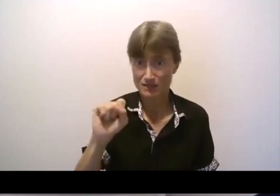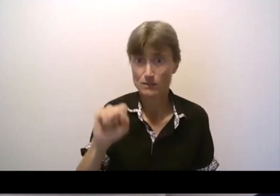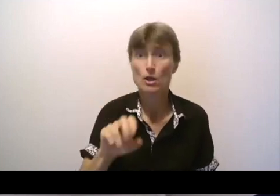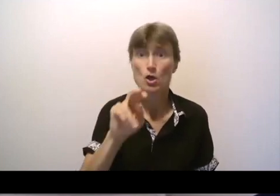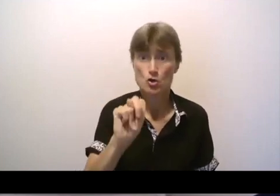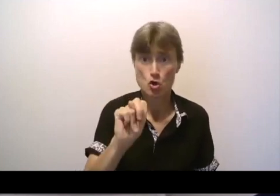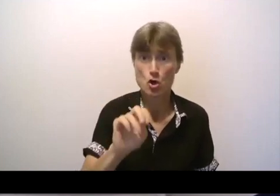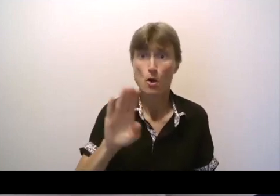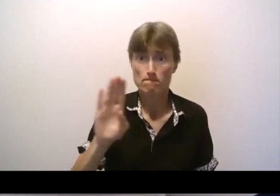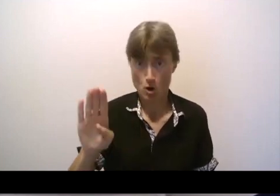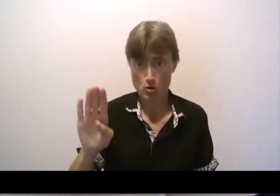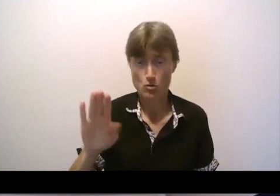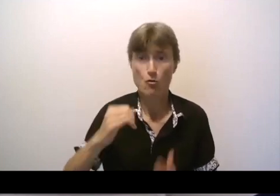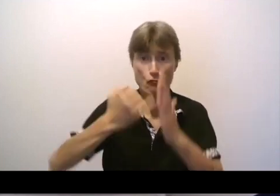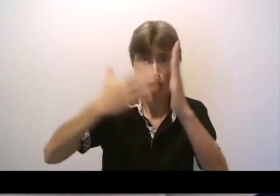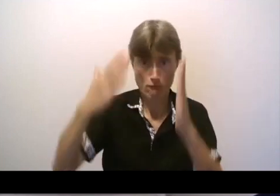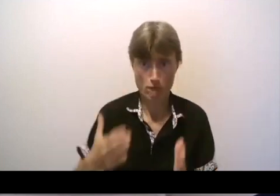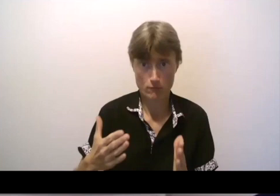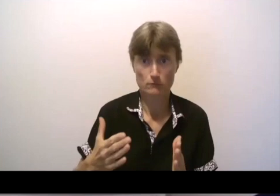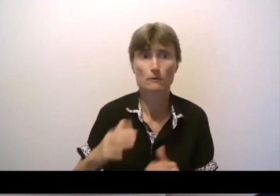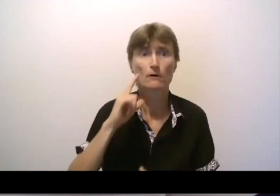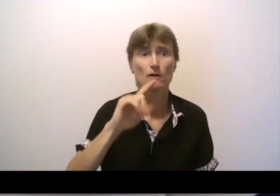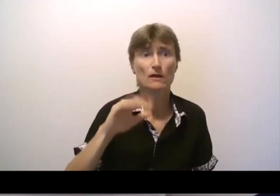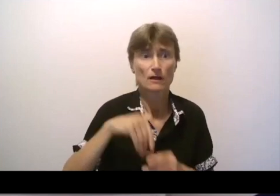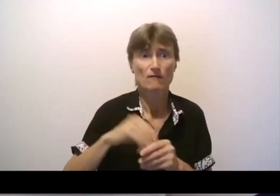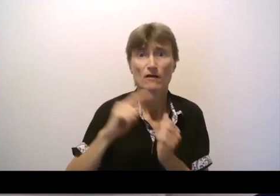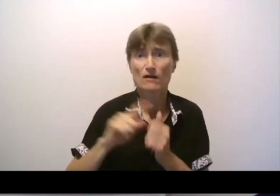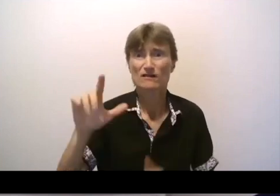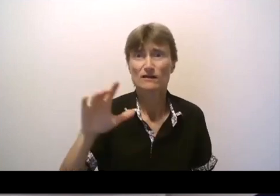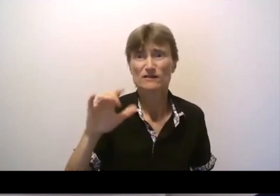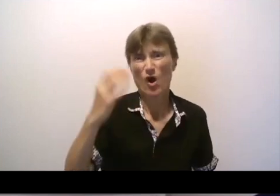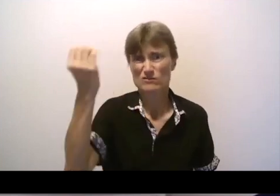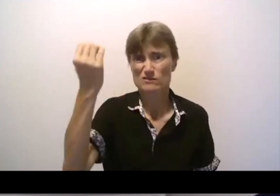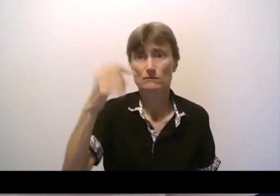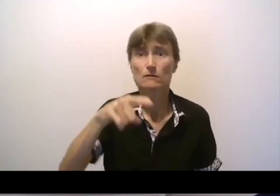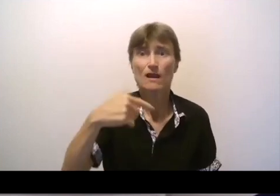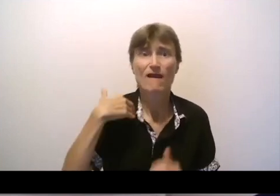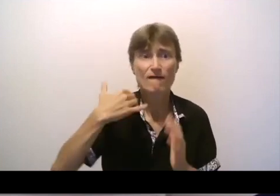toronto ontario clayton holds a ba in fine arts from nip singh university and received